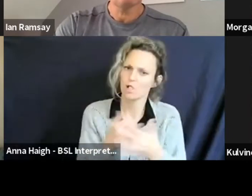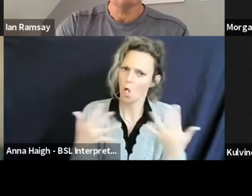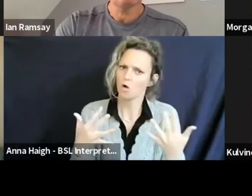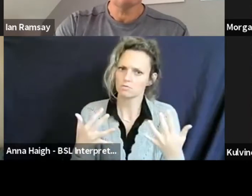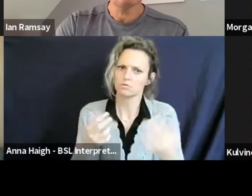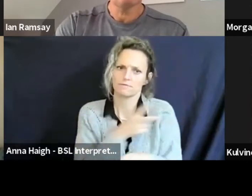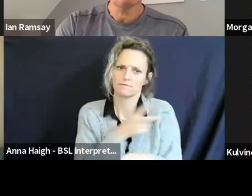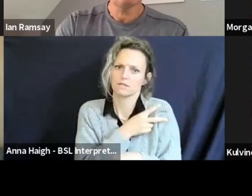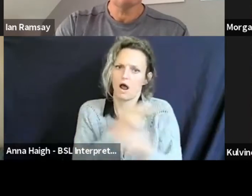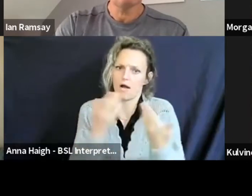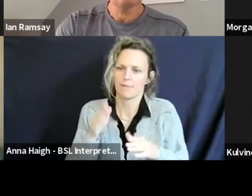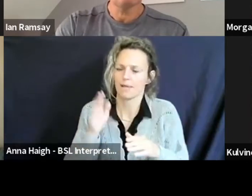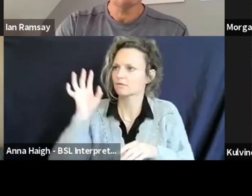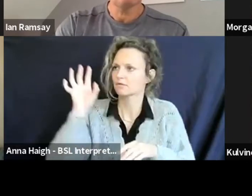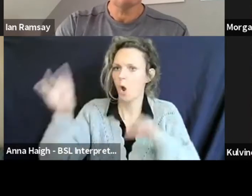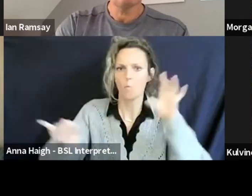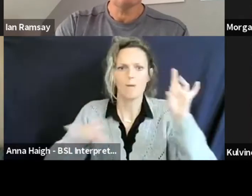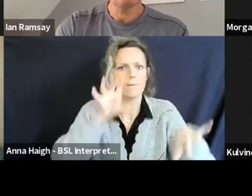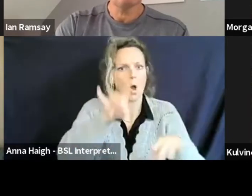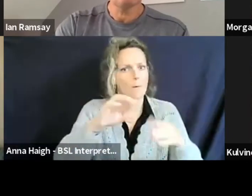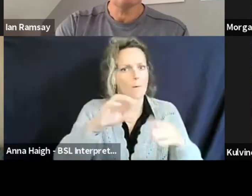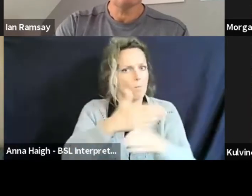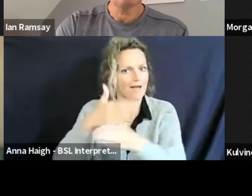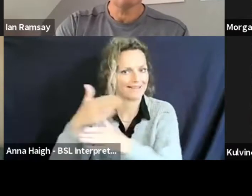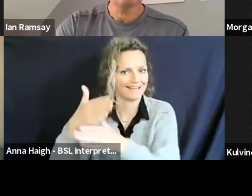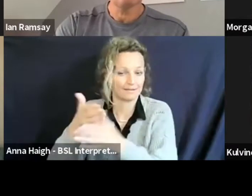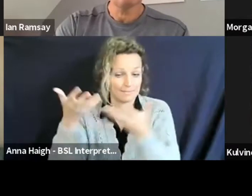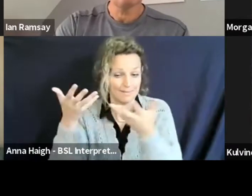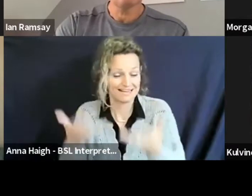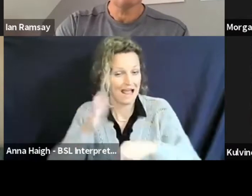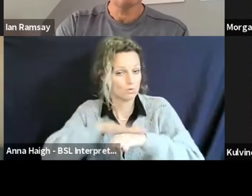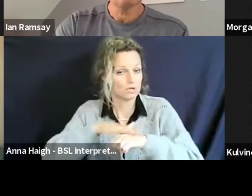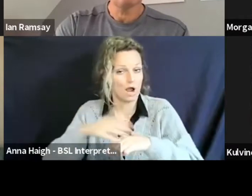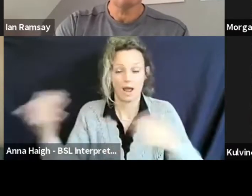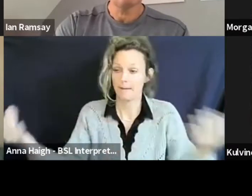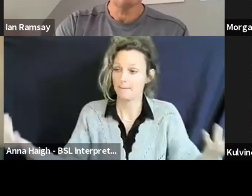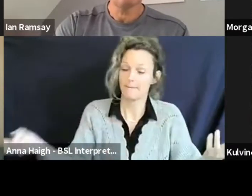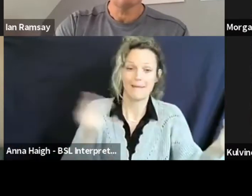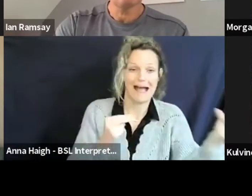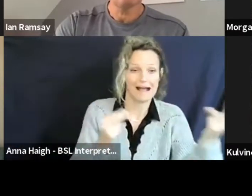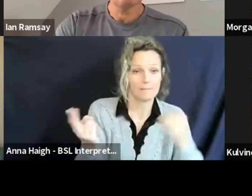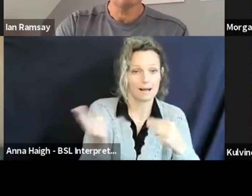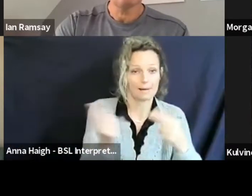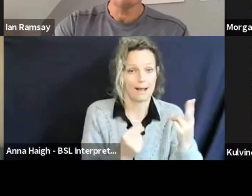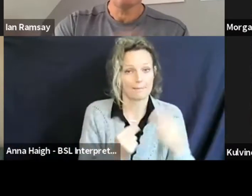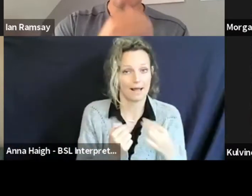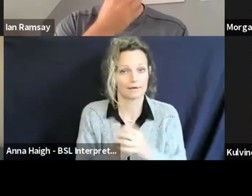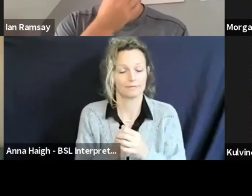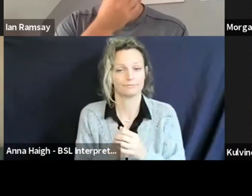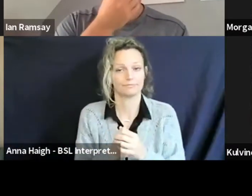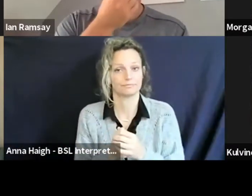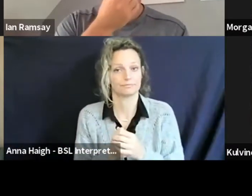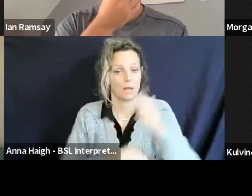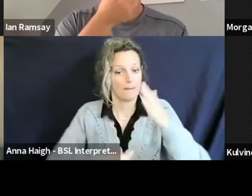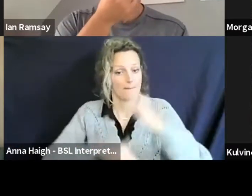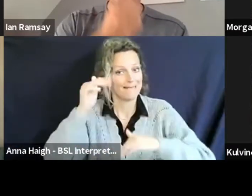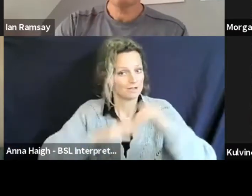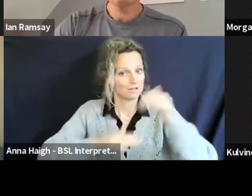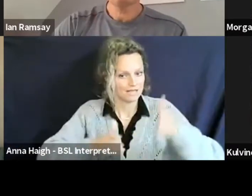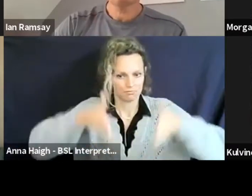And making sure we are being able to improve the actual office environment. Many people have been working from home during the pandemic.